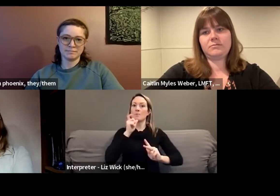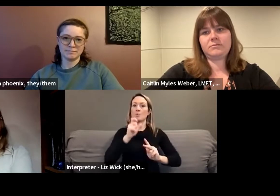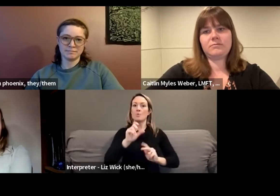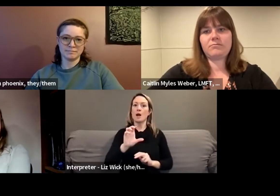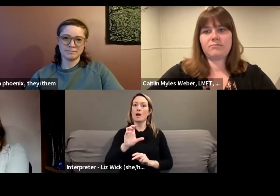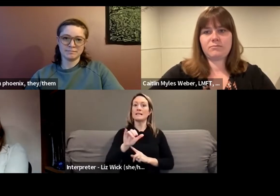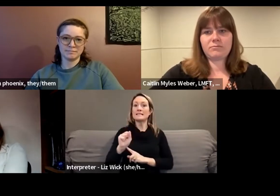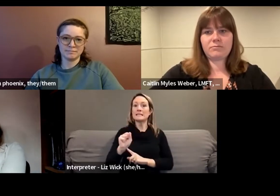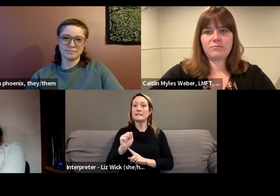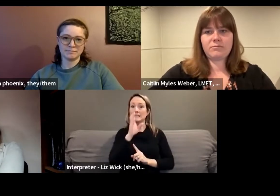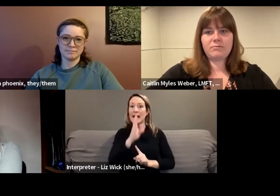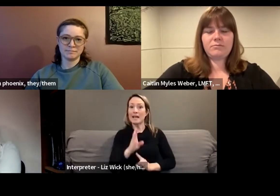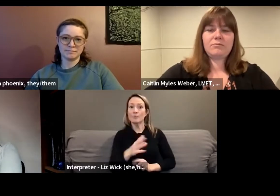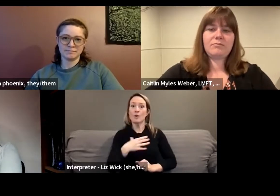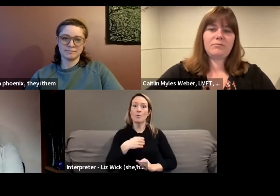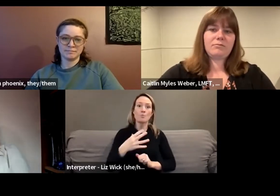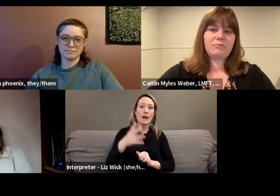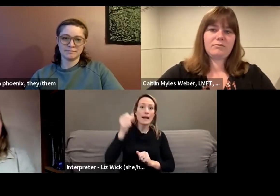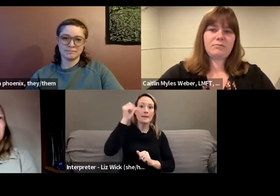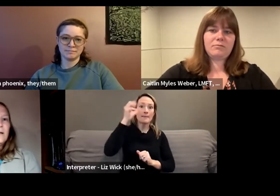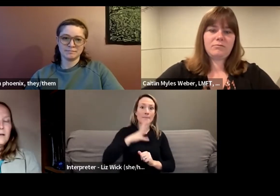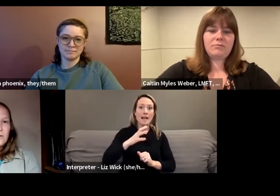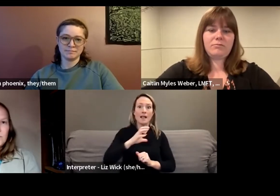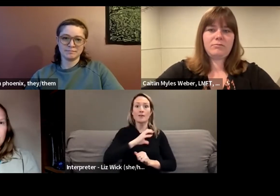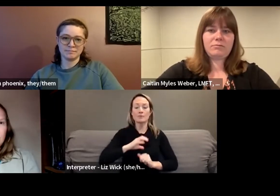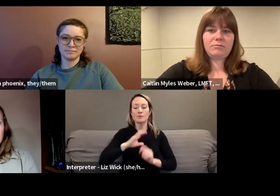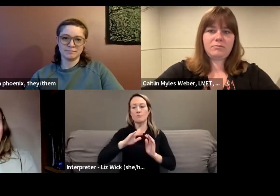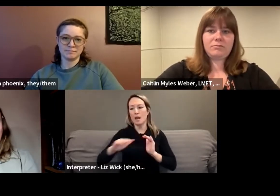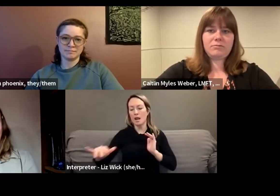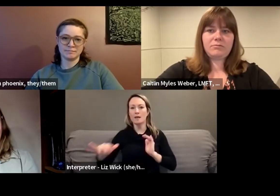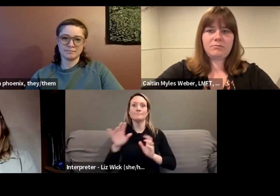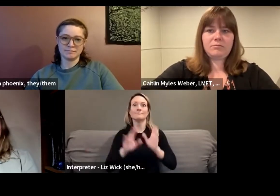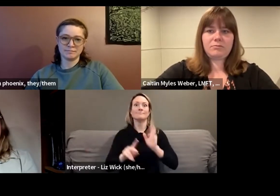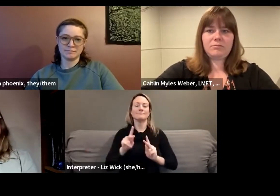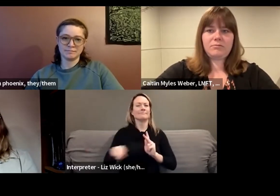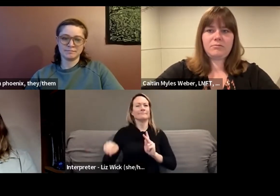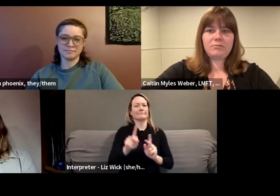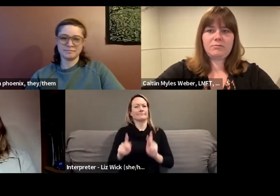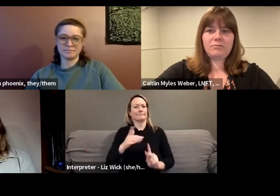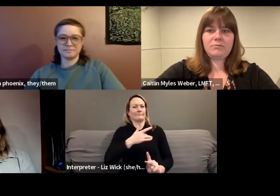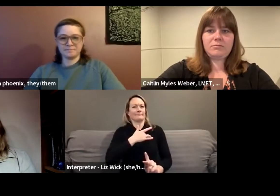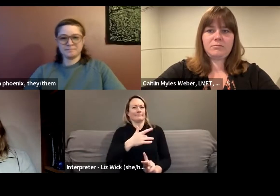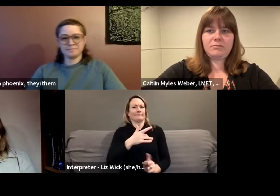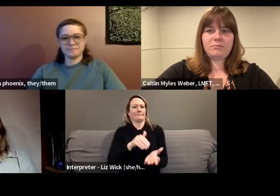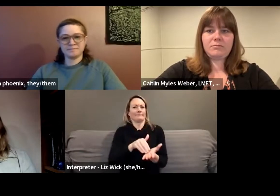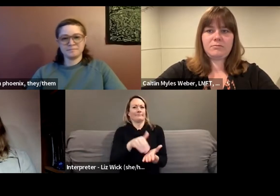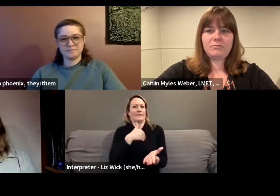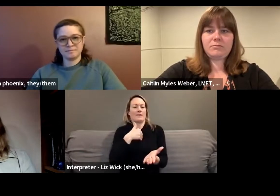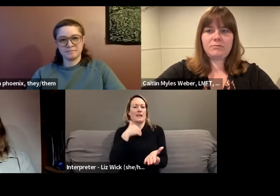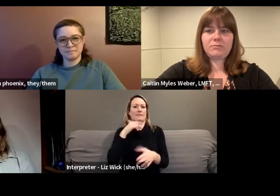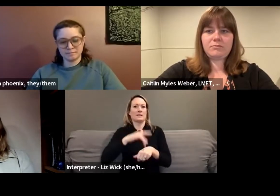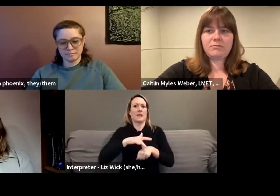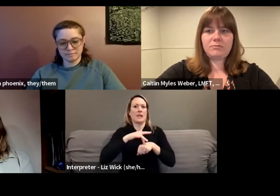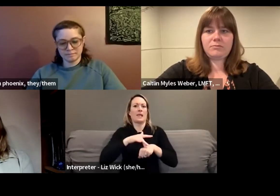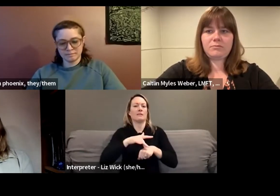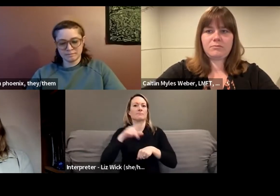white male, Christian, blah blah blah blah blah, individuals quite often have this fixation that they come in expecting that my words